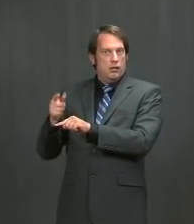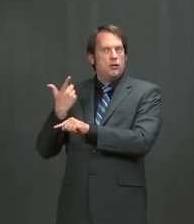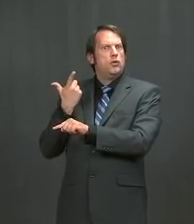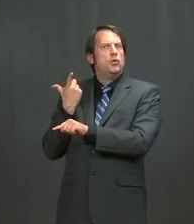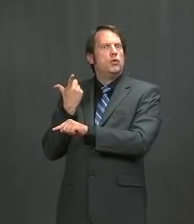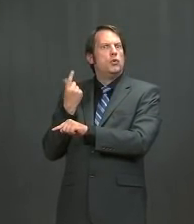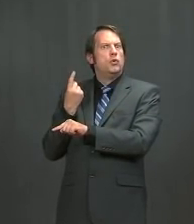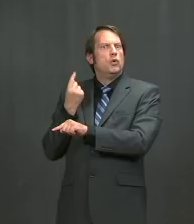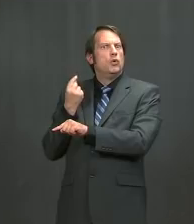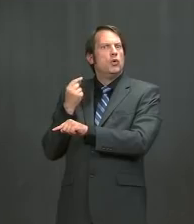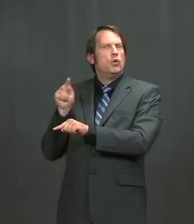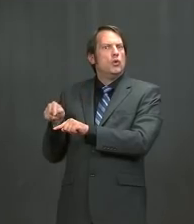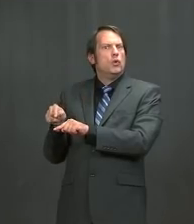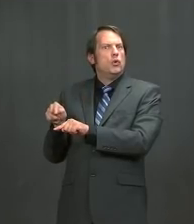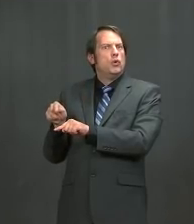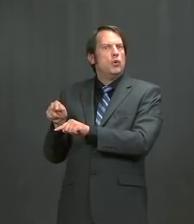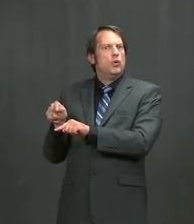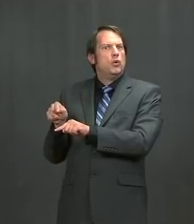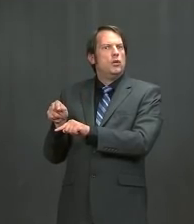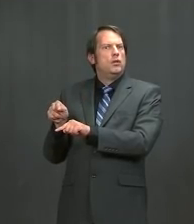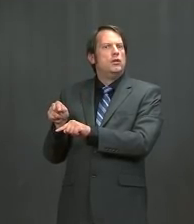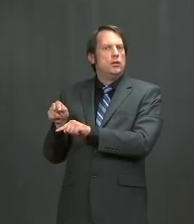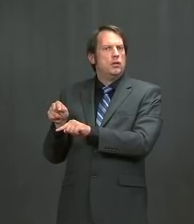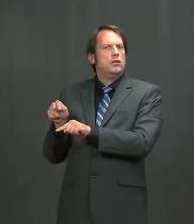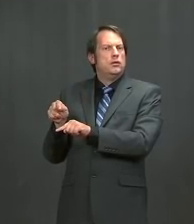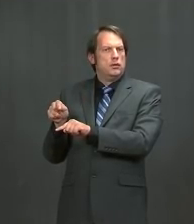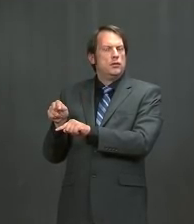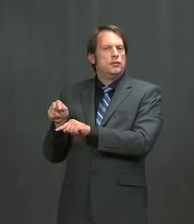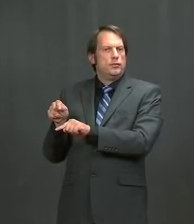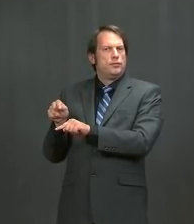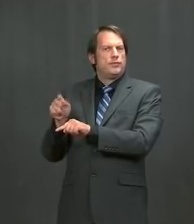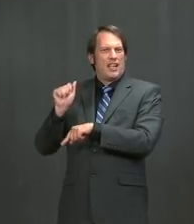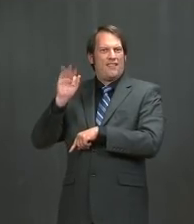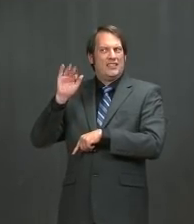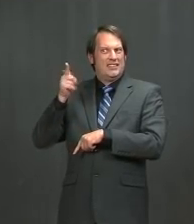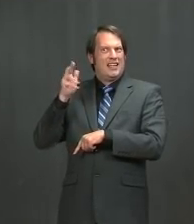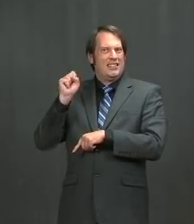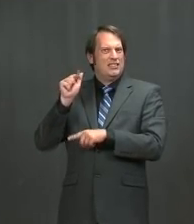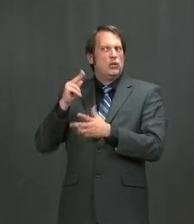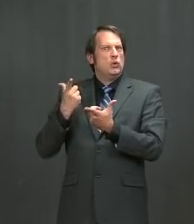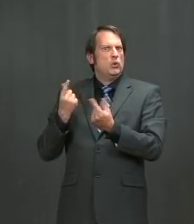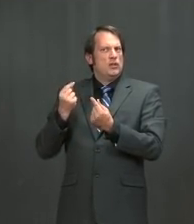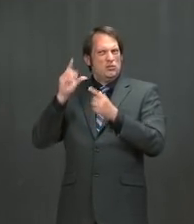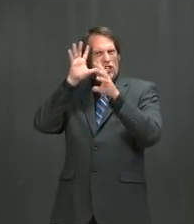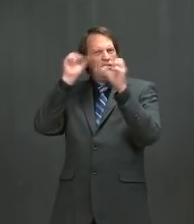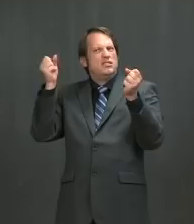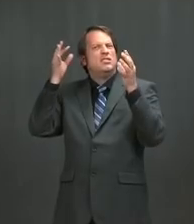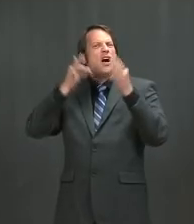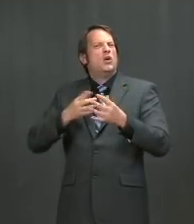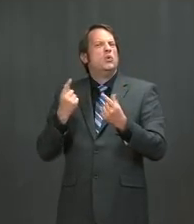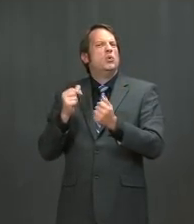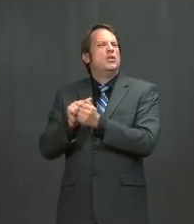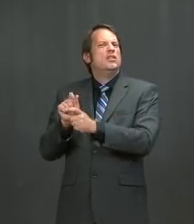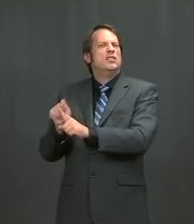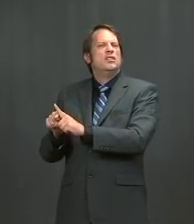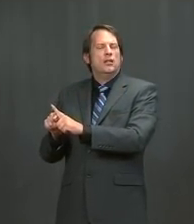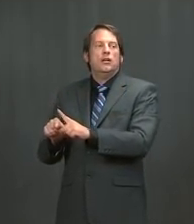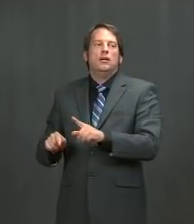or announce this decision? Ms. Psaki: Well, as the President has said before, it will be tough to meet the May 1st deadline